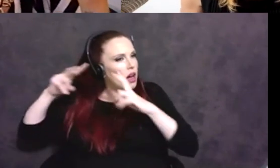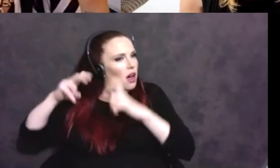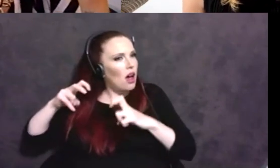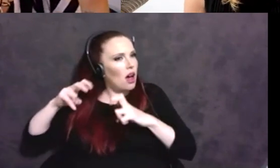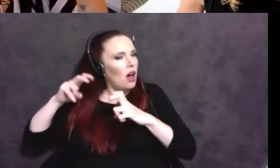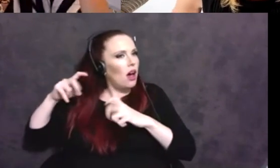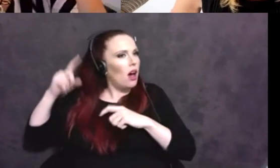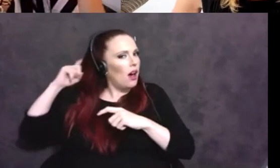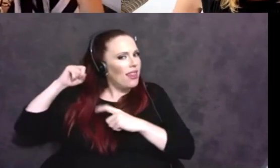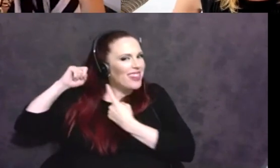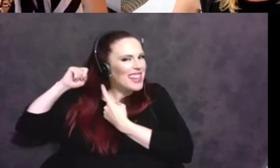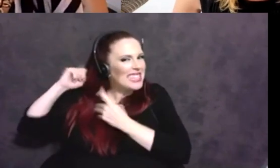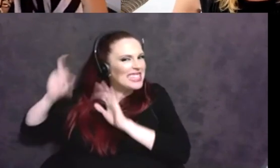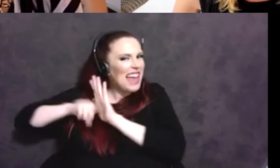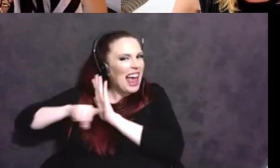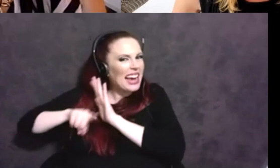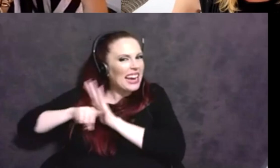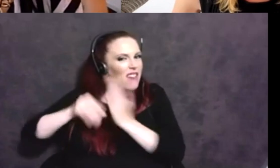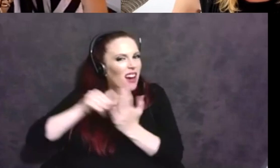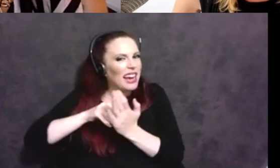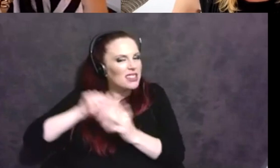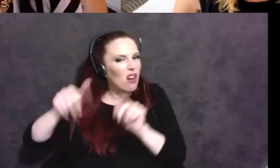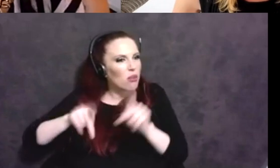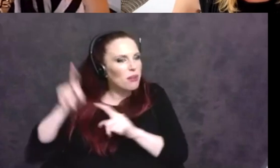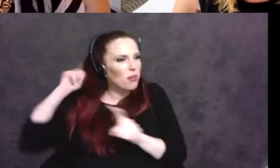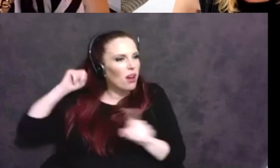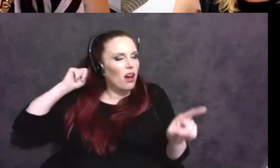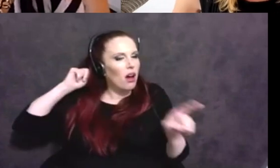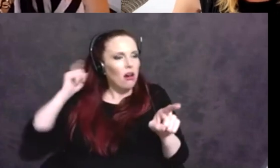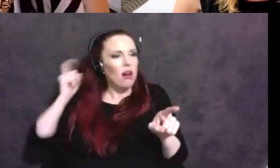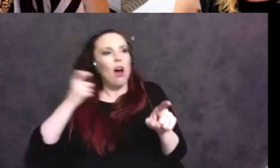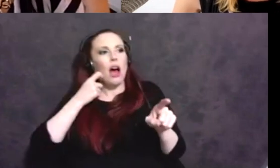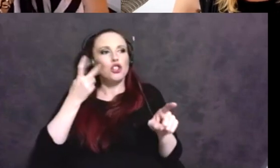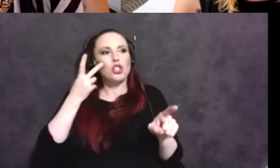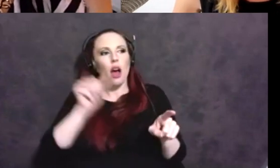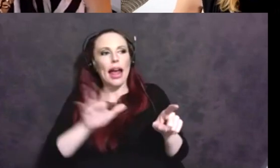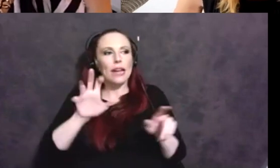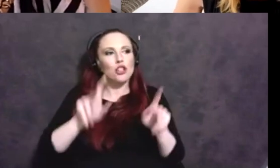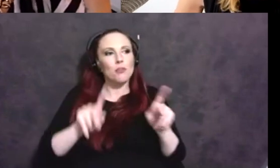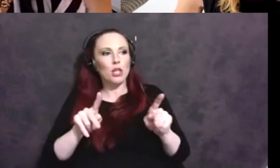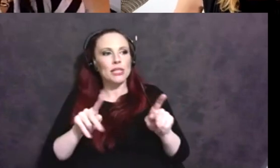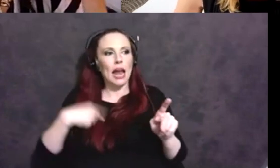being embodied and tracking the voices in the mind helps us unearth unconscious bias